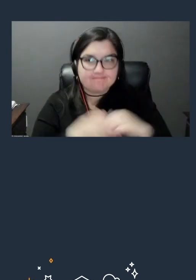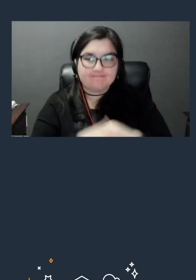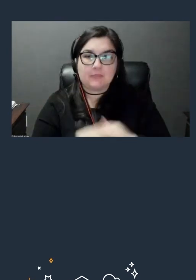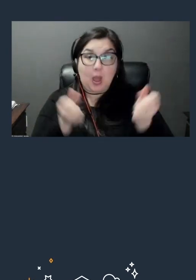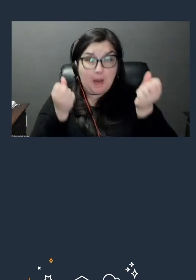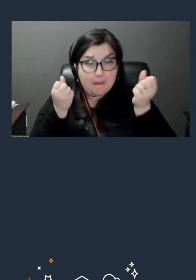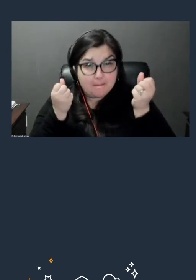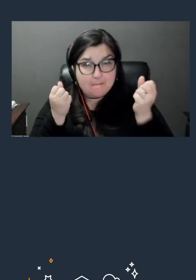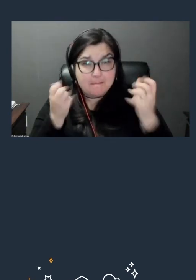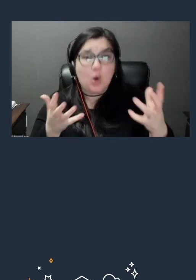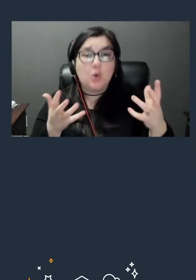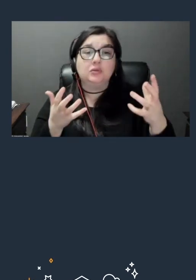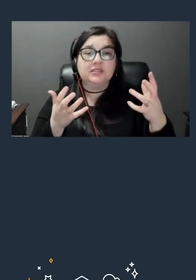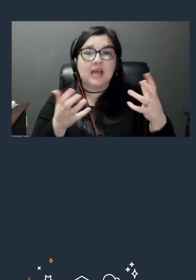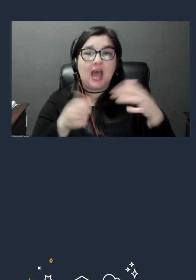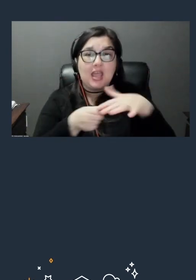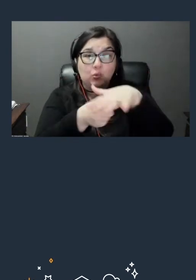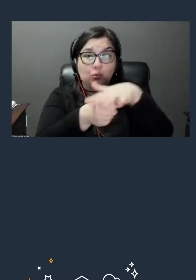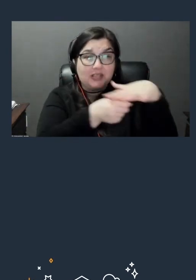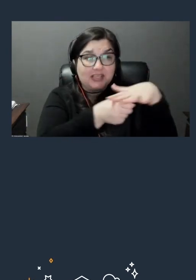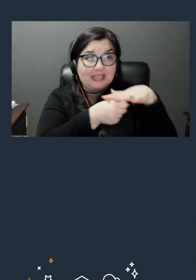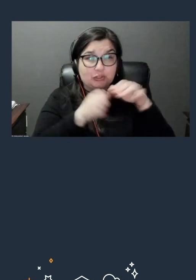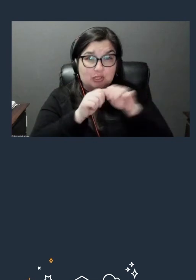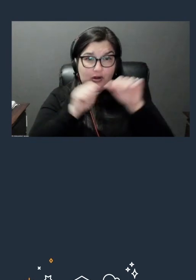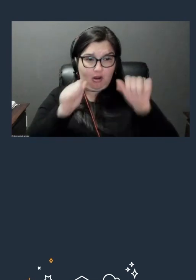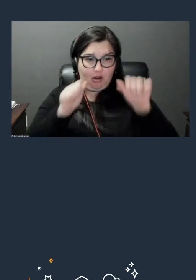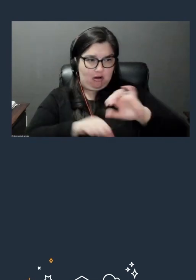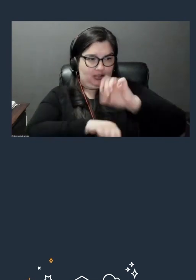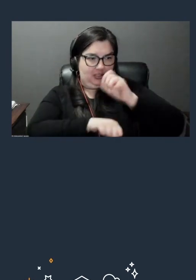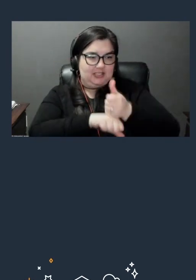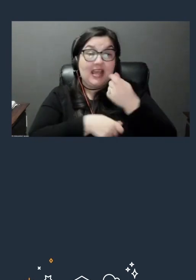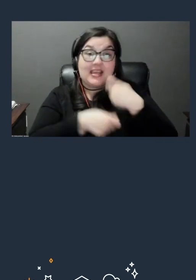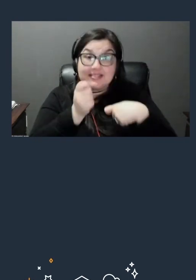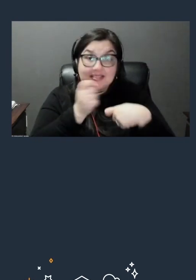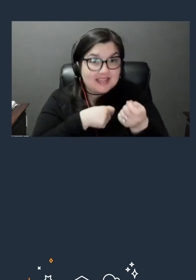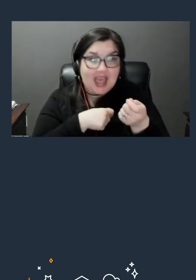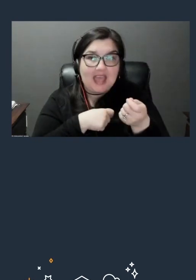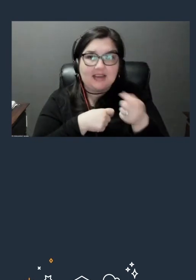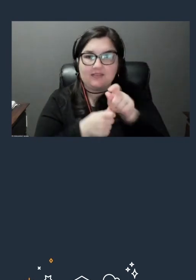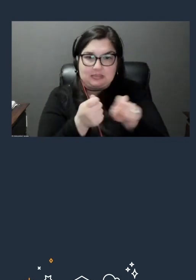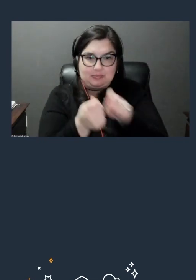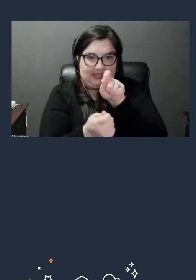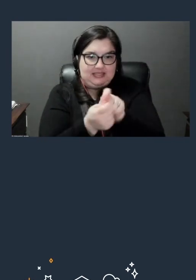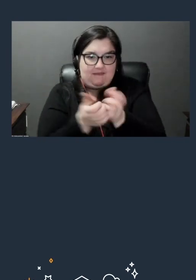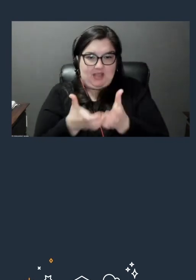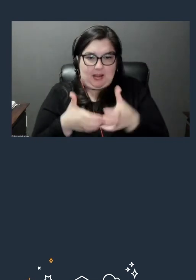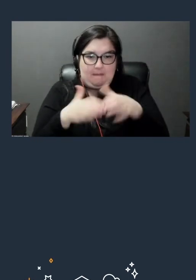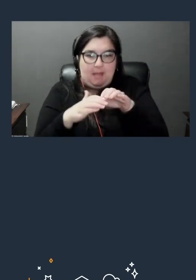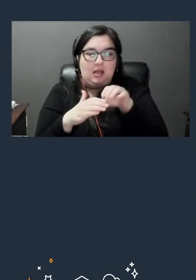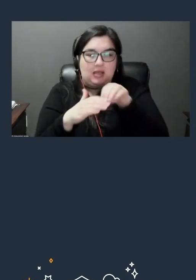where instead of accessing a specific bucket through the traditional way